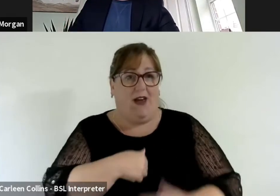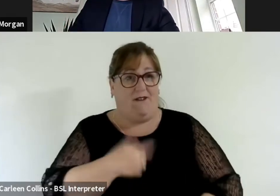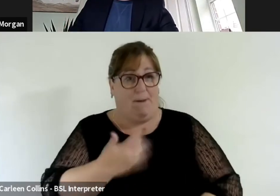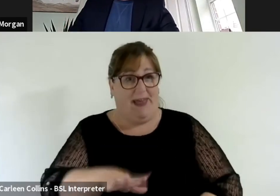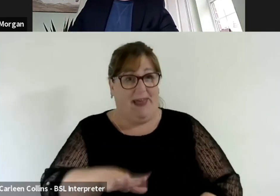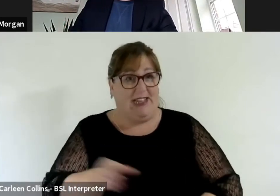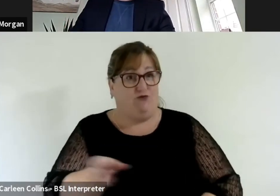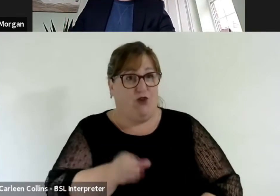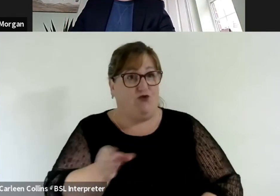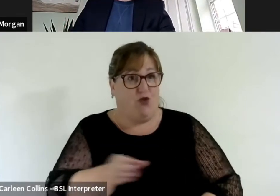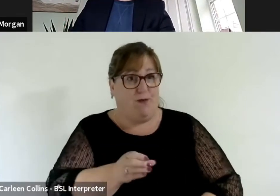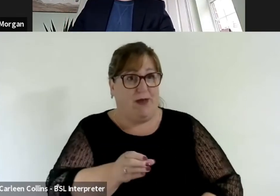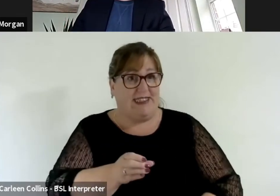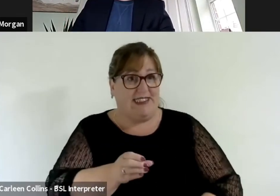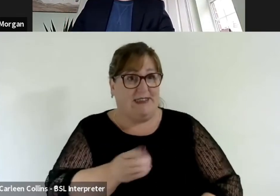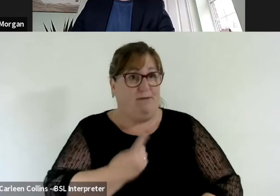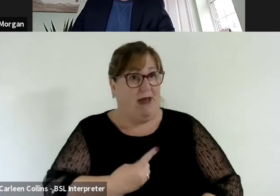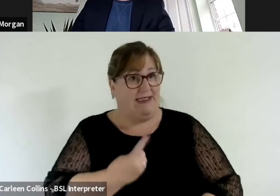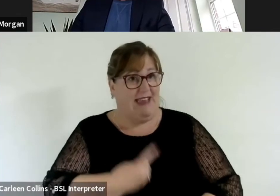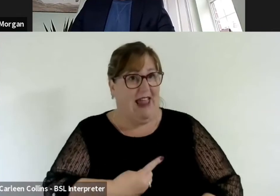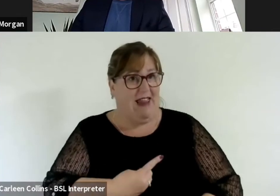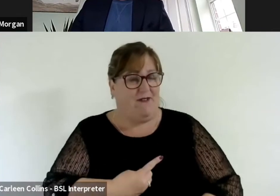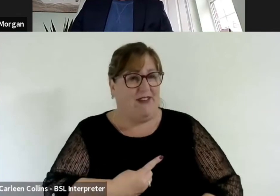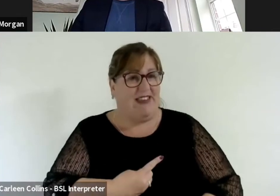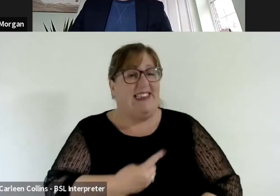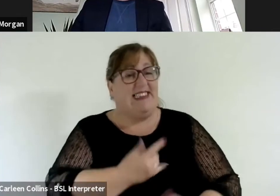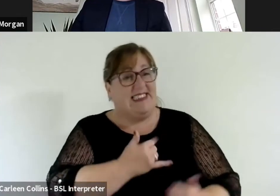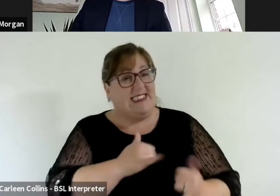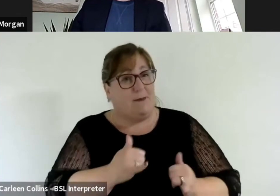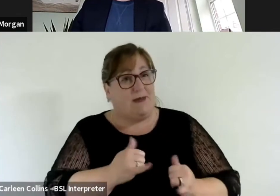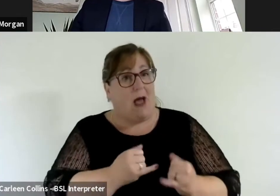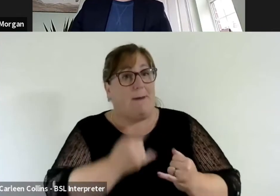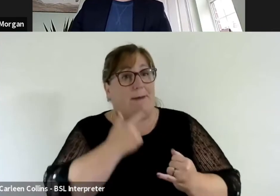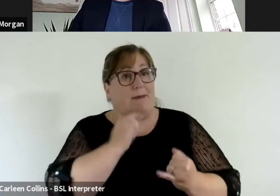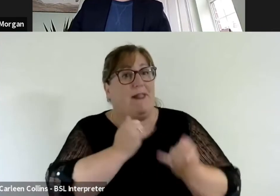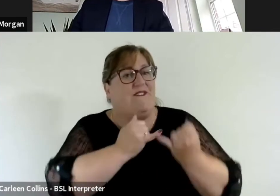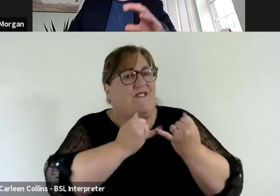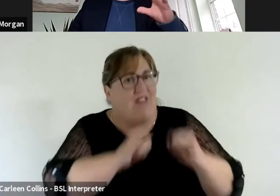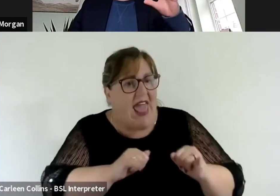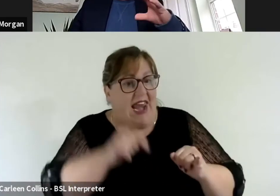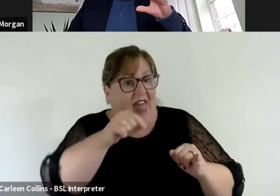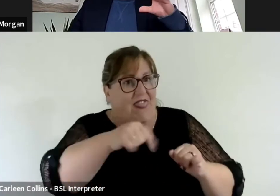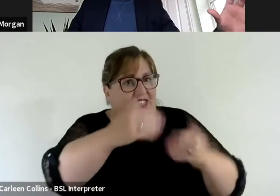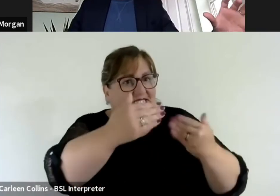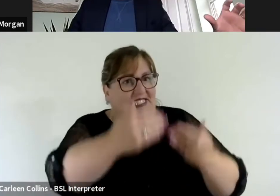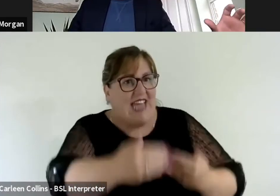That's a good point. From being in recruitment myself, this is one of the areas we see where